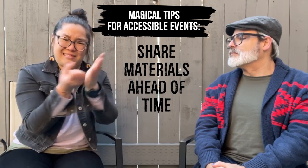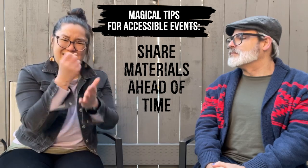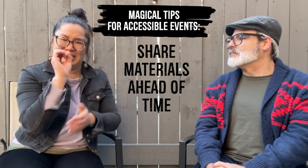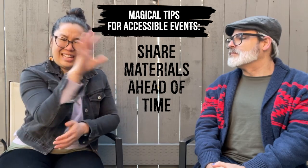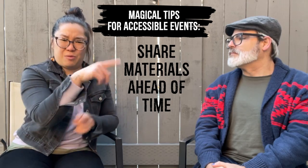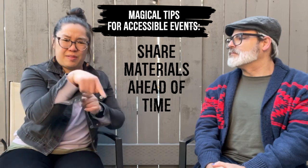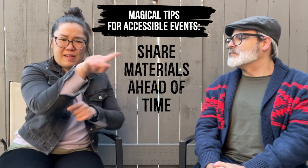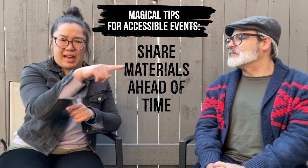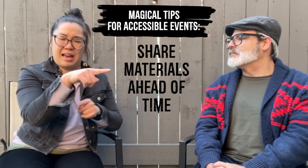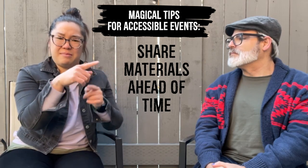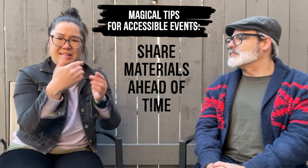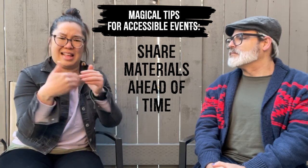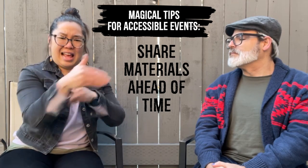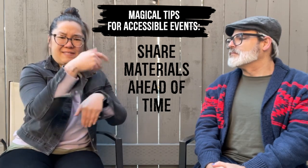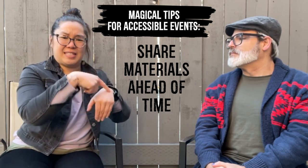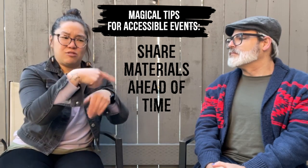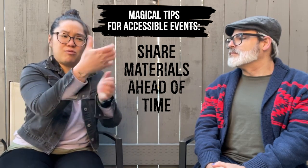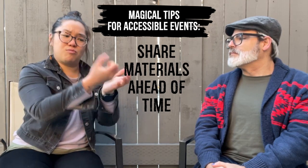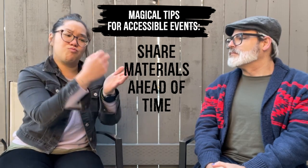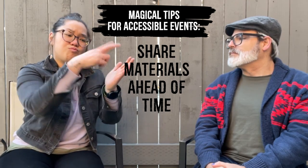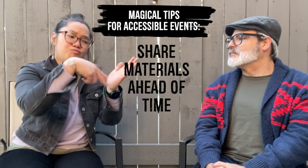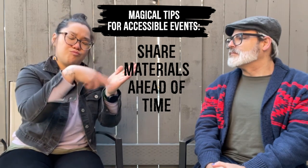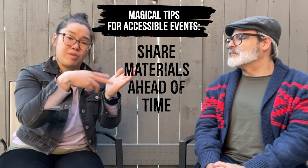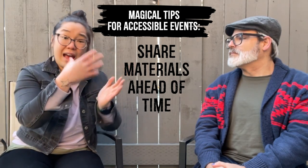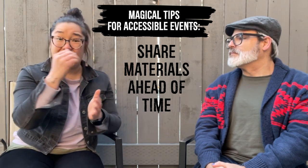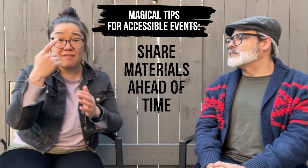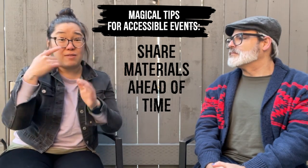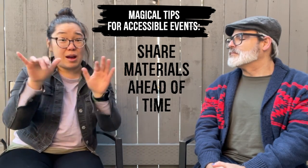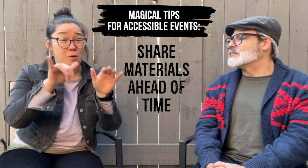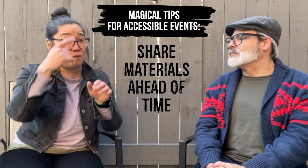go ahead and send those to attendees who may want to read ahead of time.